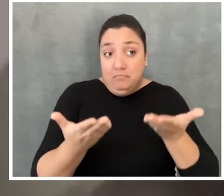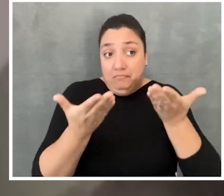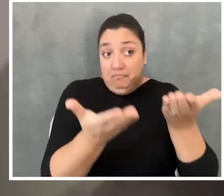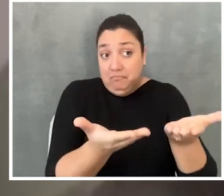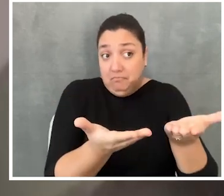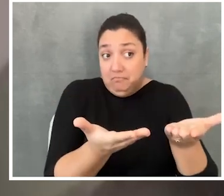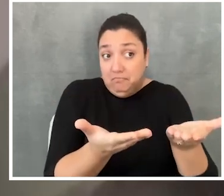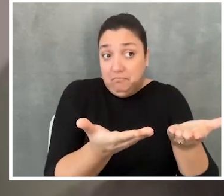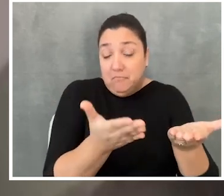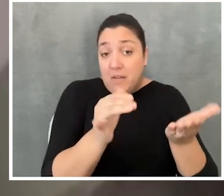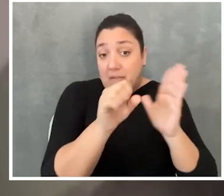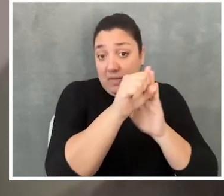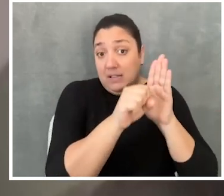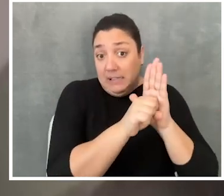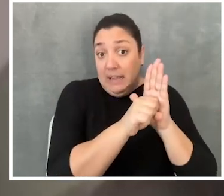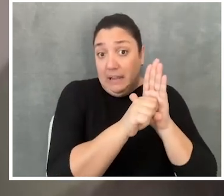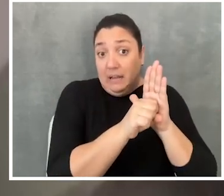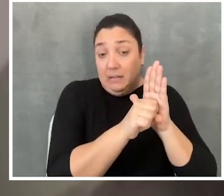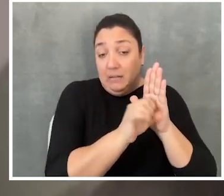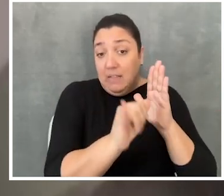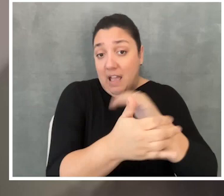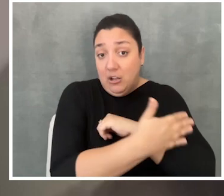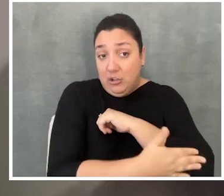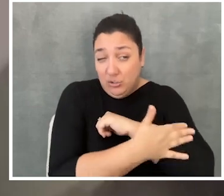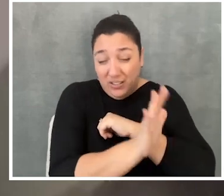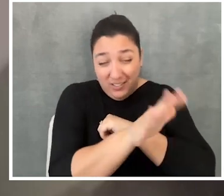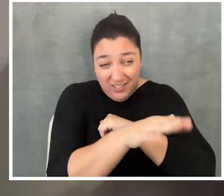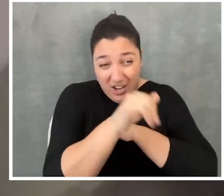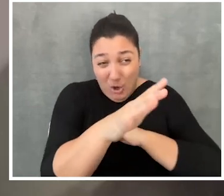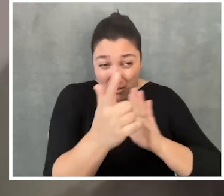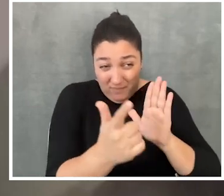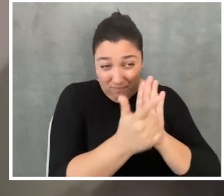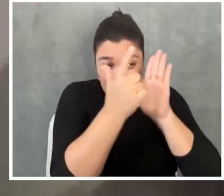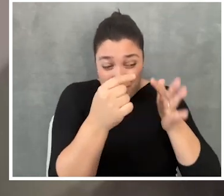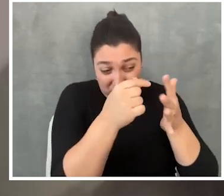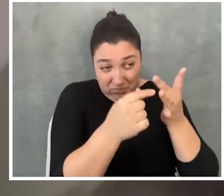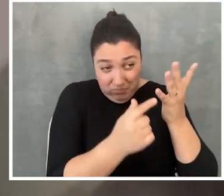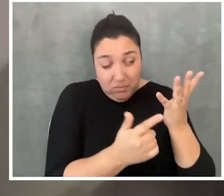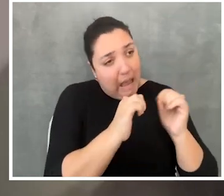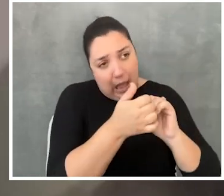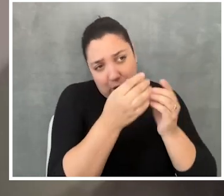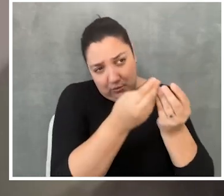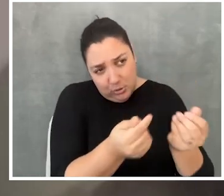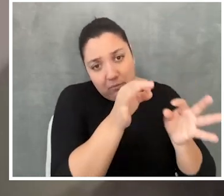on how to remedy the violation. So it's a great toolkit.